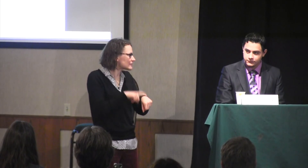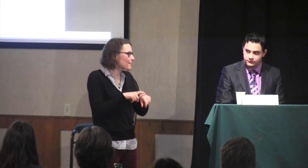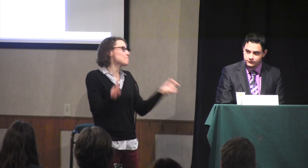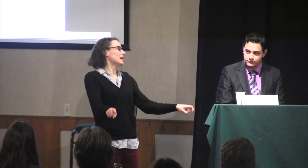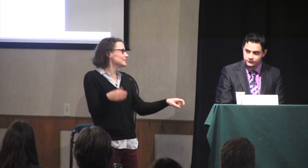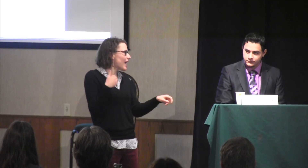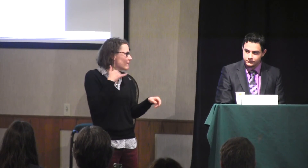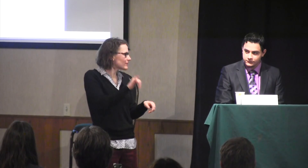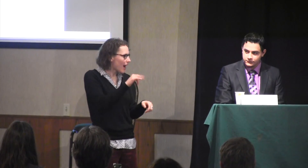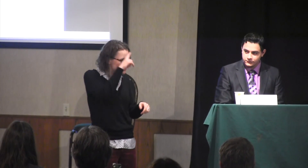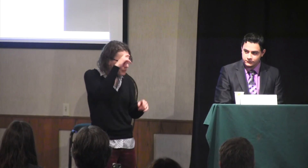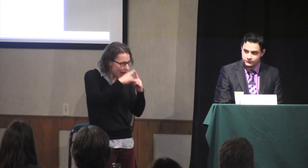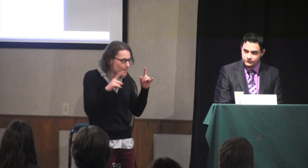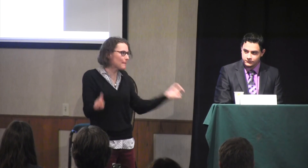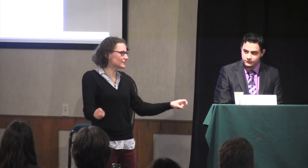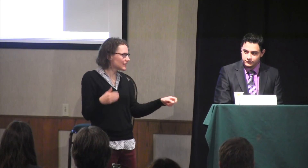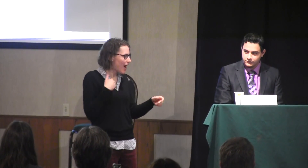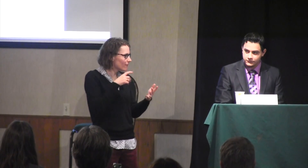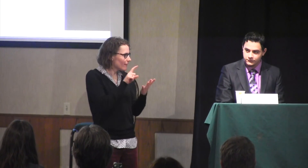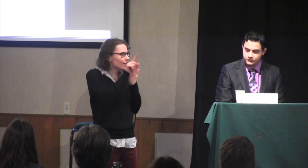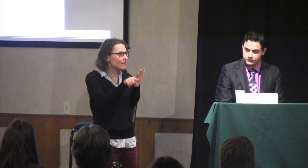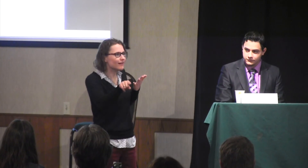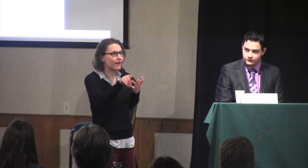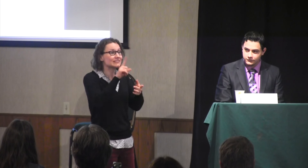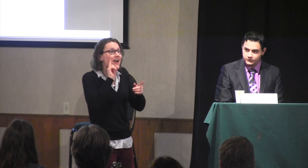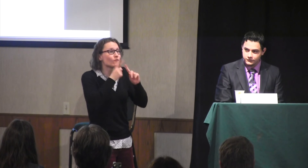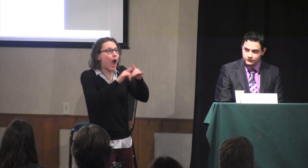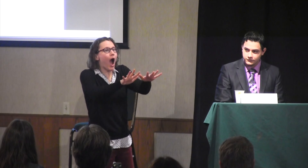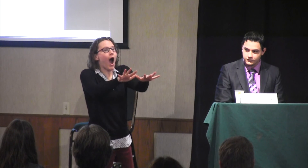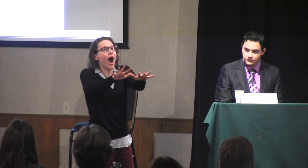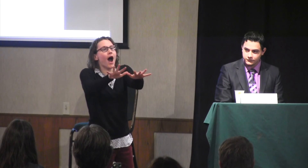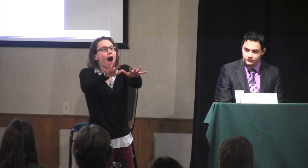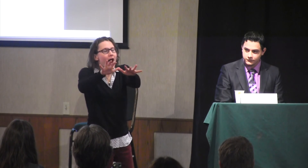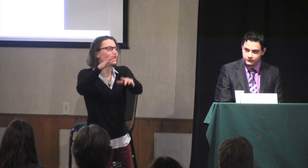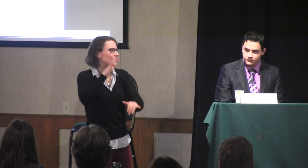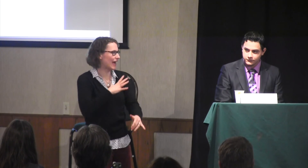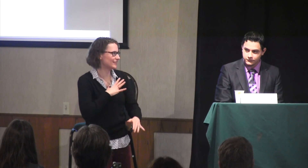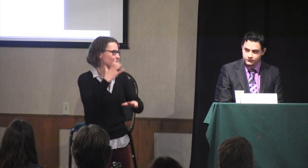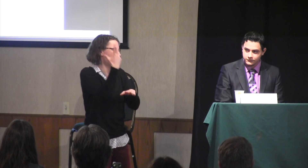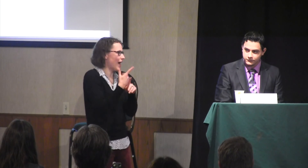I grew up and I must have time with deaf people, a deaf camp, deaf friends,